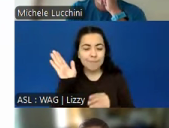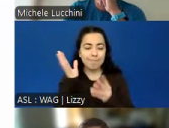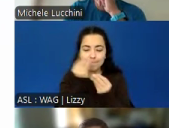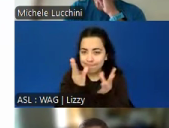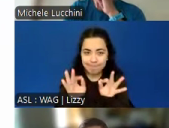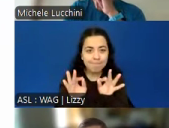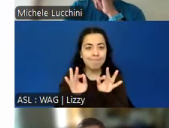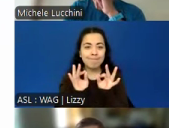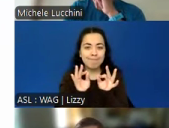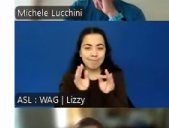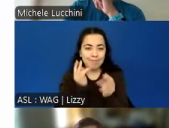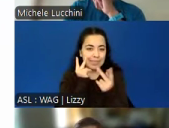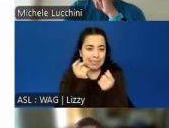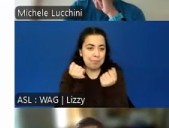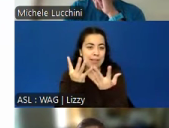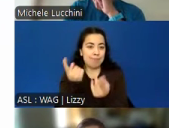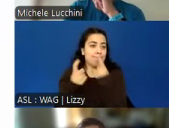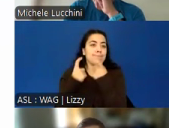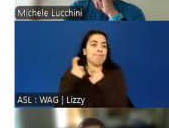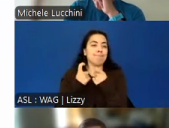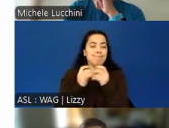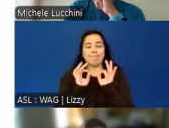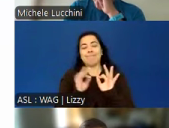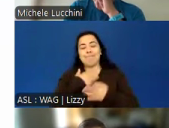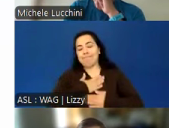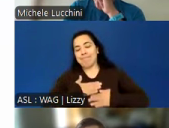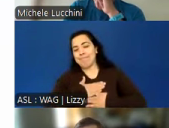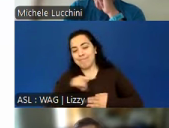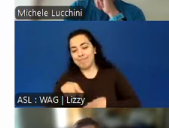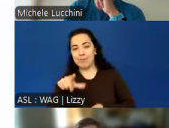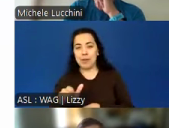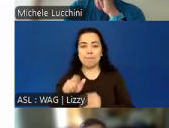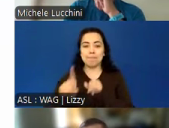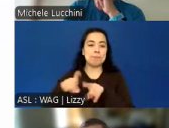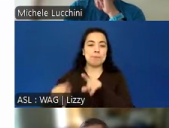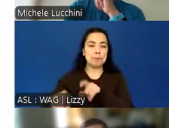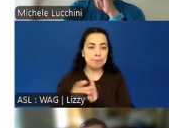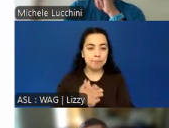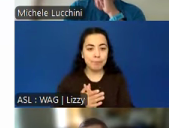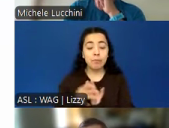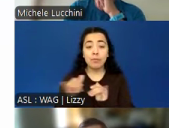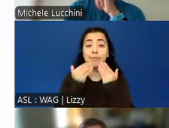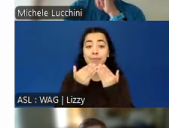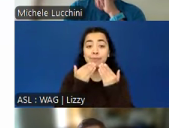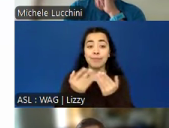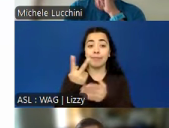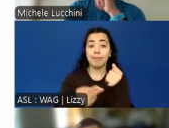lovely seeing so many questions in the Q&A. I also want to thank our ASL interpreters,